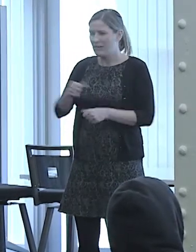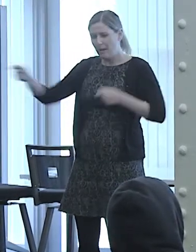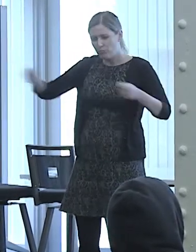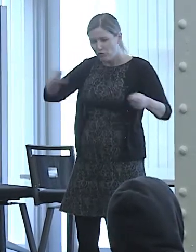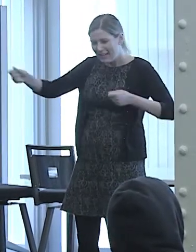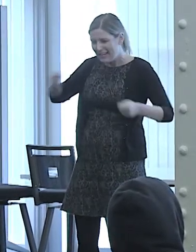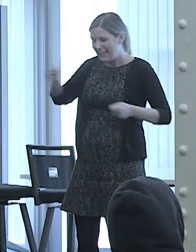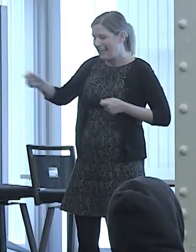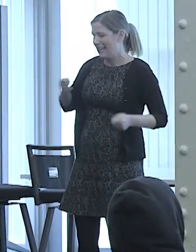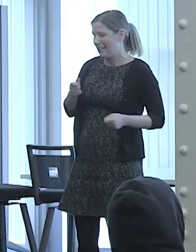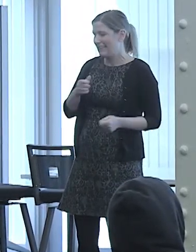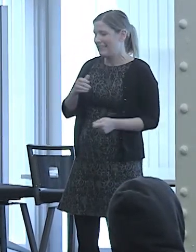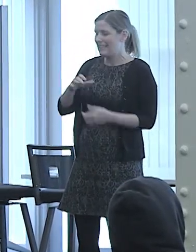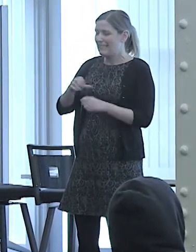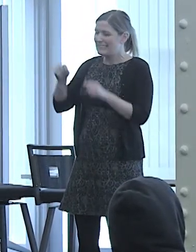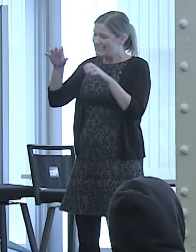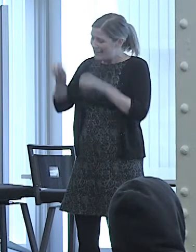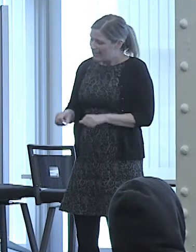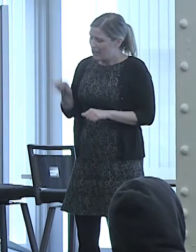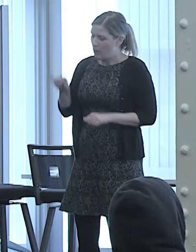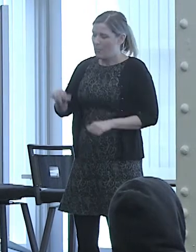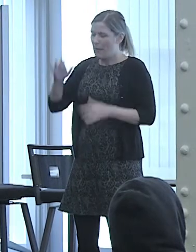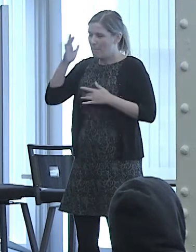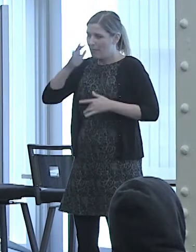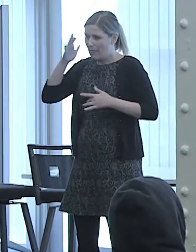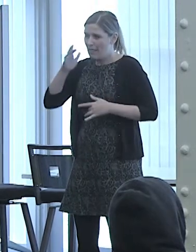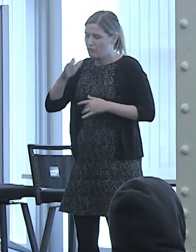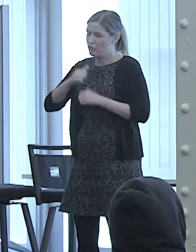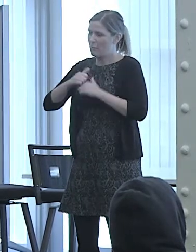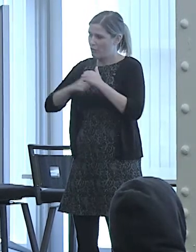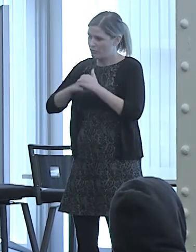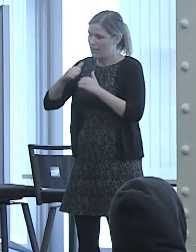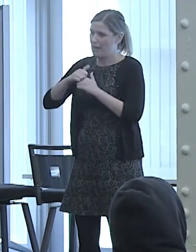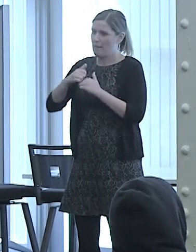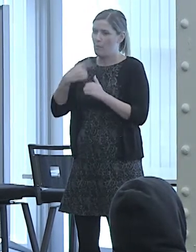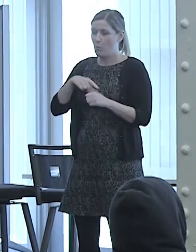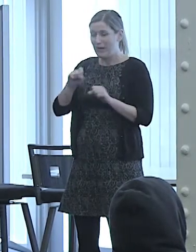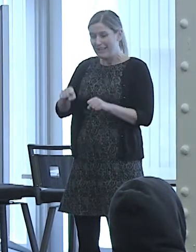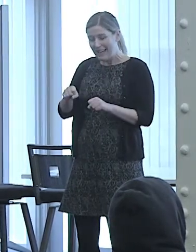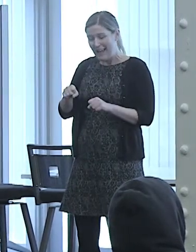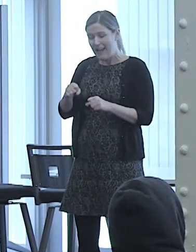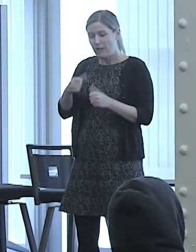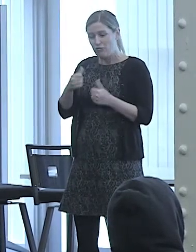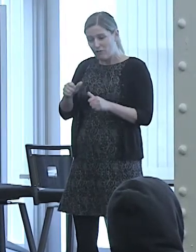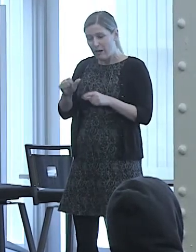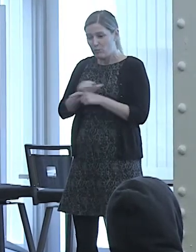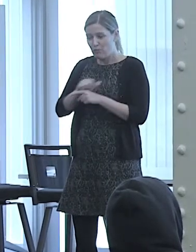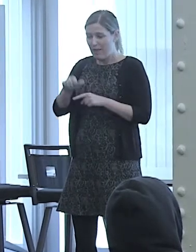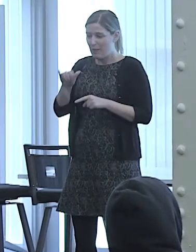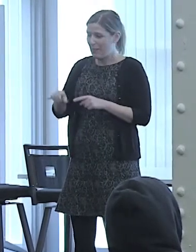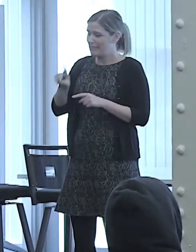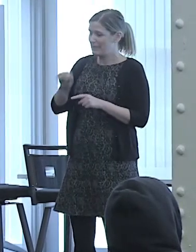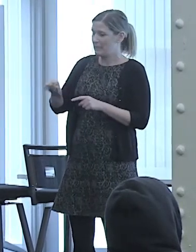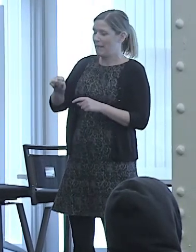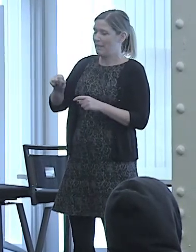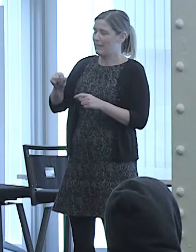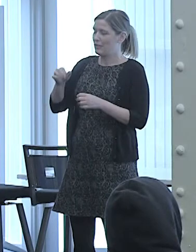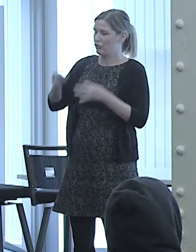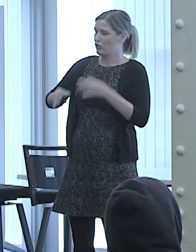the pathology paradigm, and we can seek to practice disability justice as an intersectional imperative, not some buzzword.